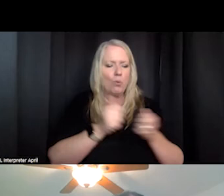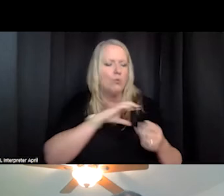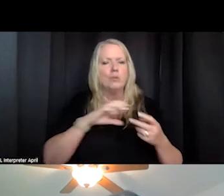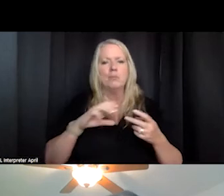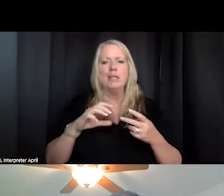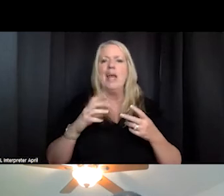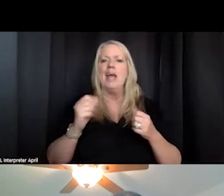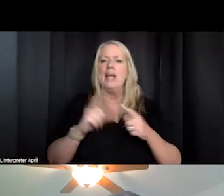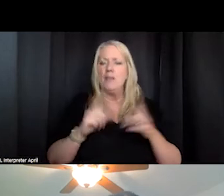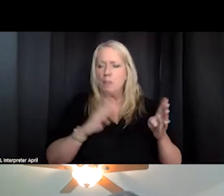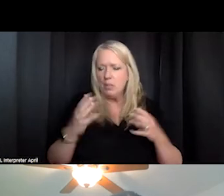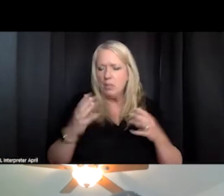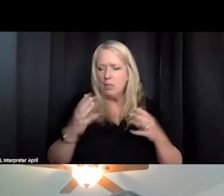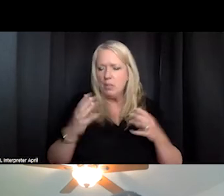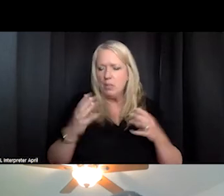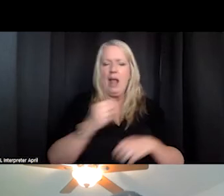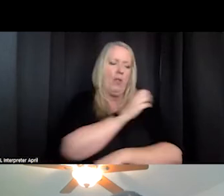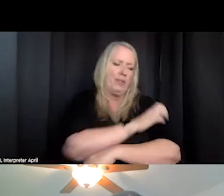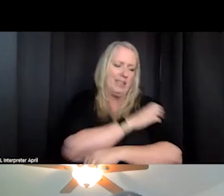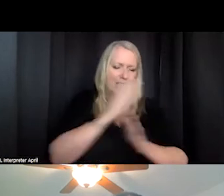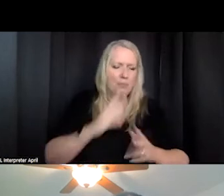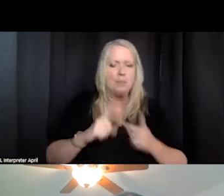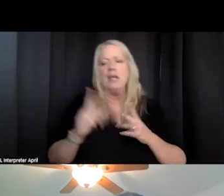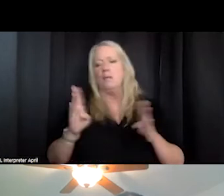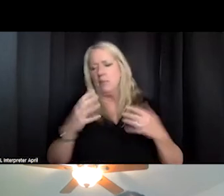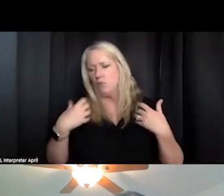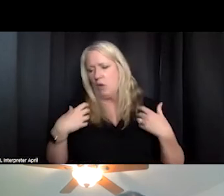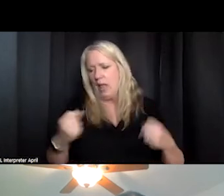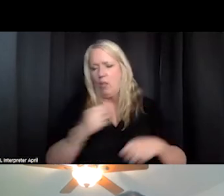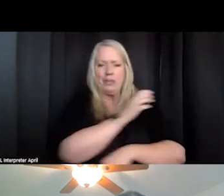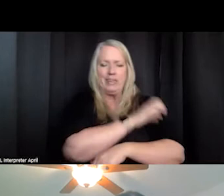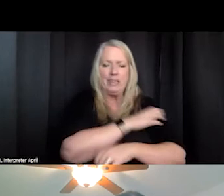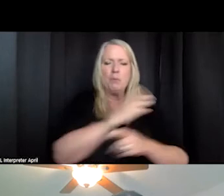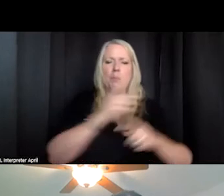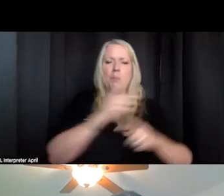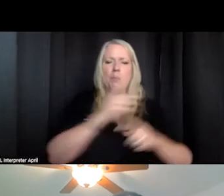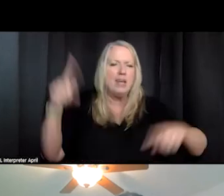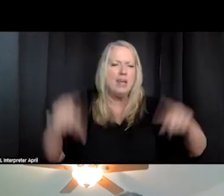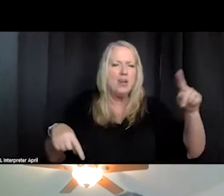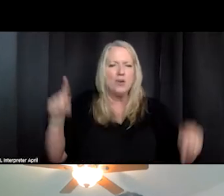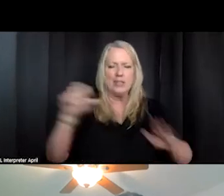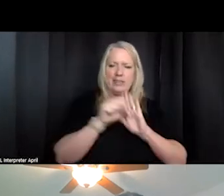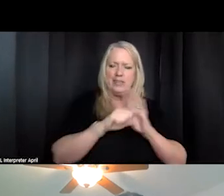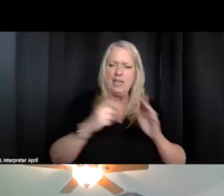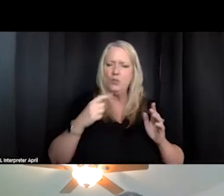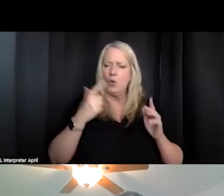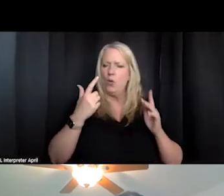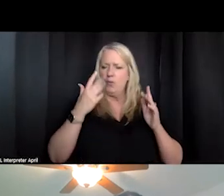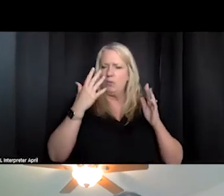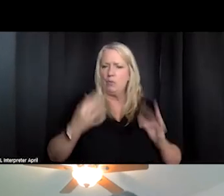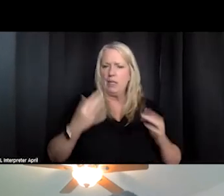CLINICIANS, VARIES ACROSS THE STATE. THAT'S WHY WE MAY IT SO THERE IS SOME FLEXIBILITY. THIS IS